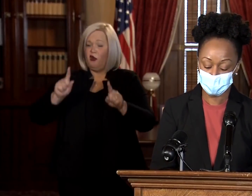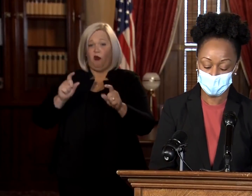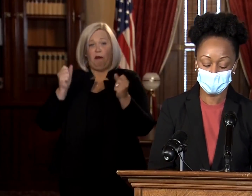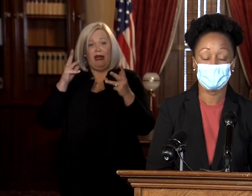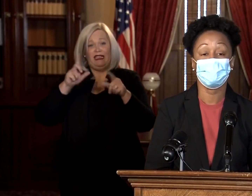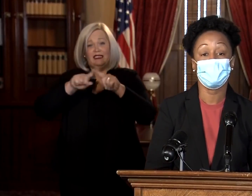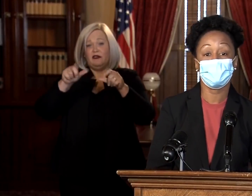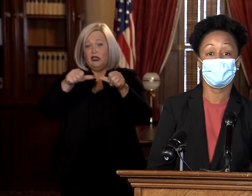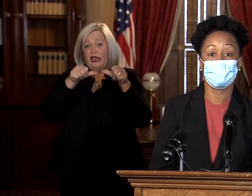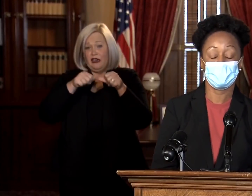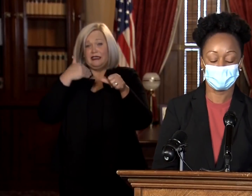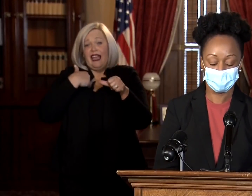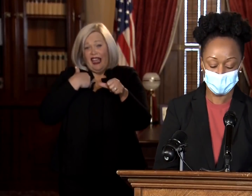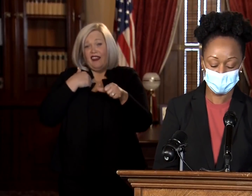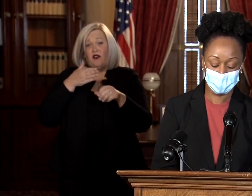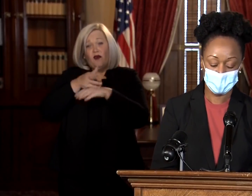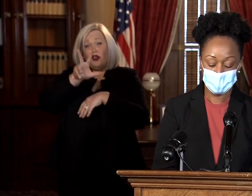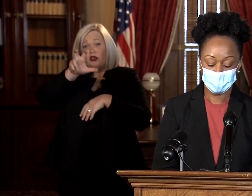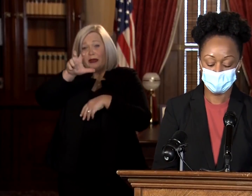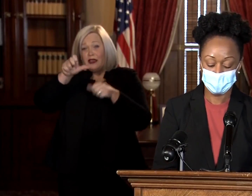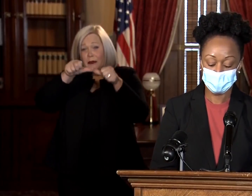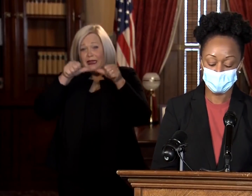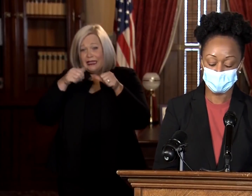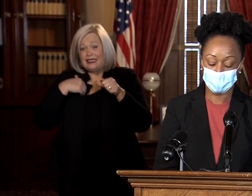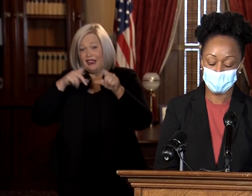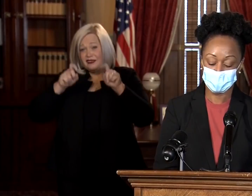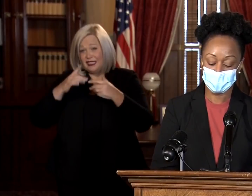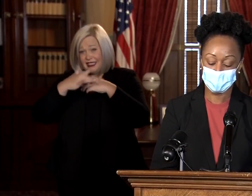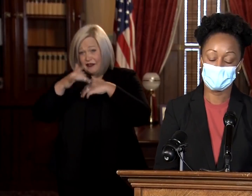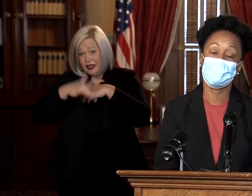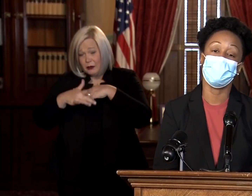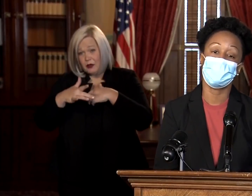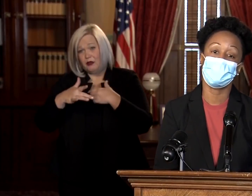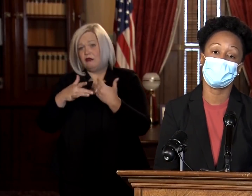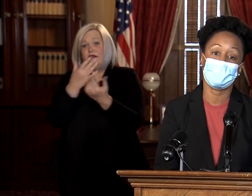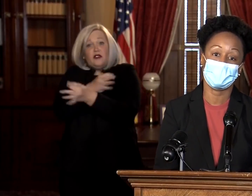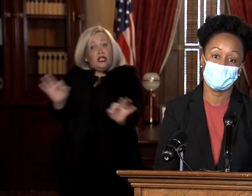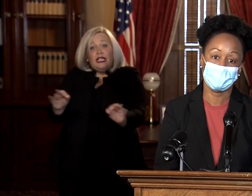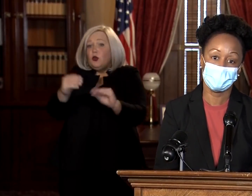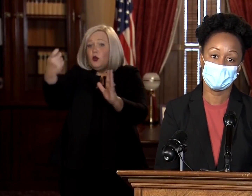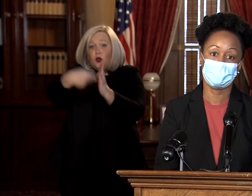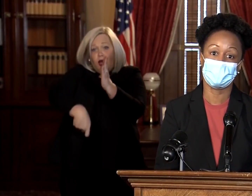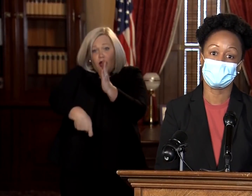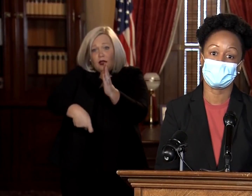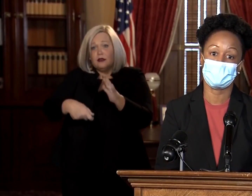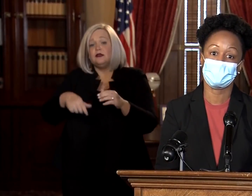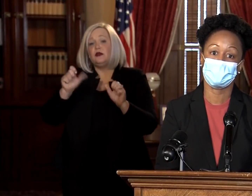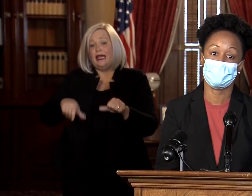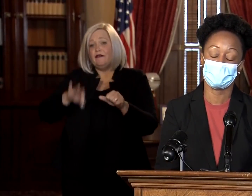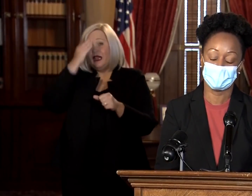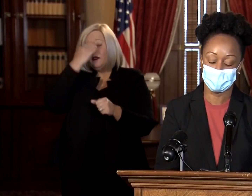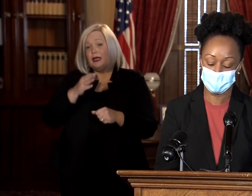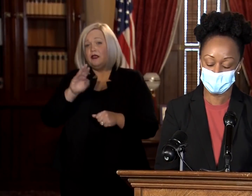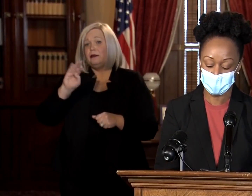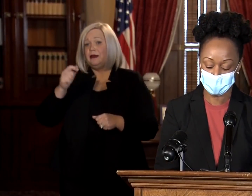Covid-19, you should get a test. There are over 300 testing sites There are over 300 testing sites across the state and many of across the state and many of them are free, so please go to